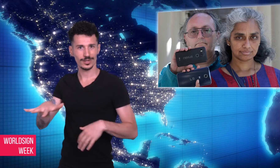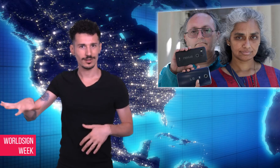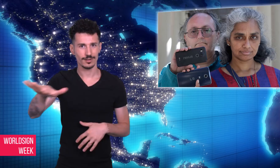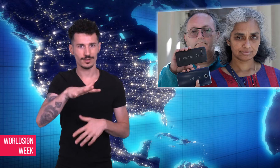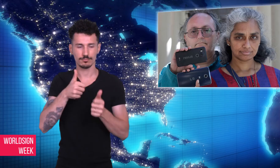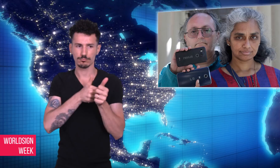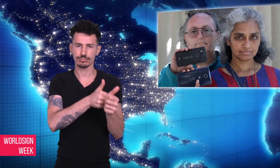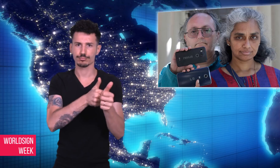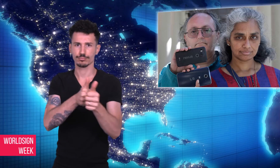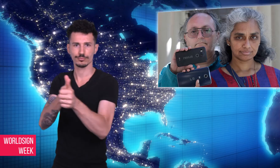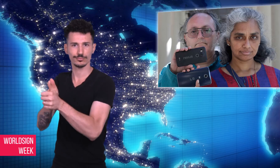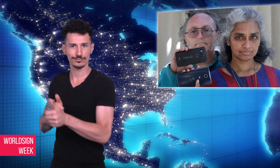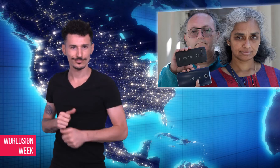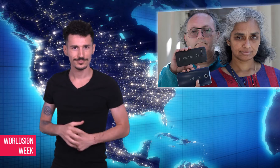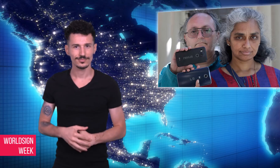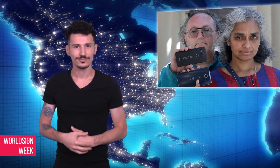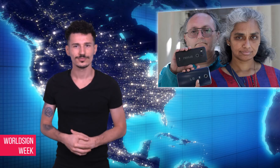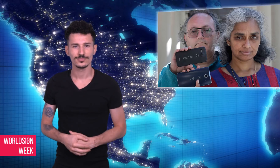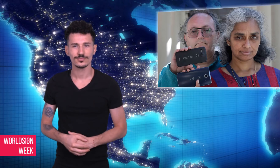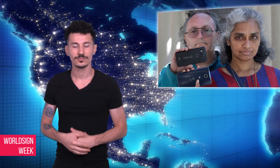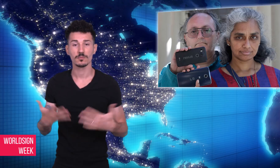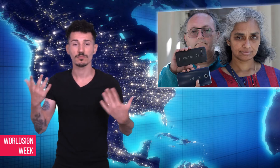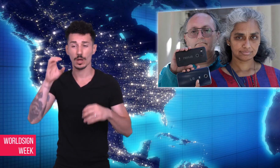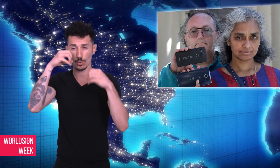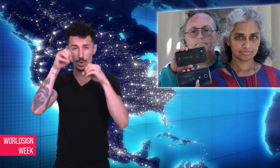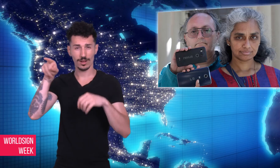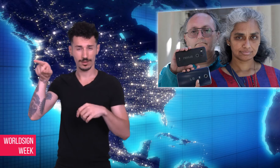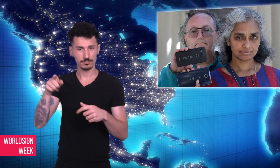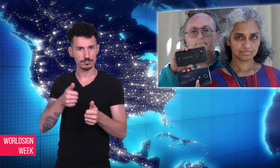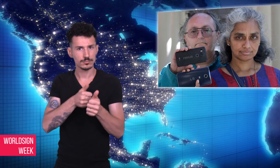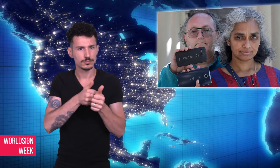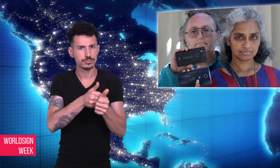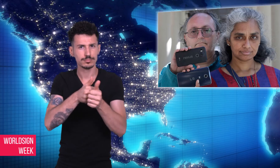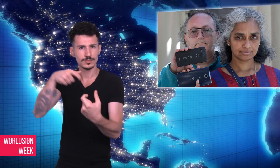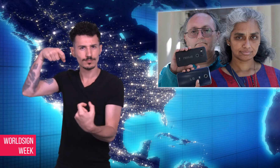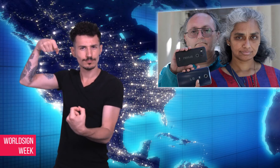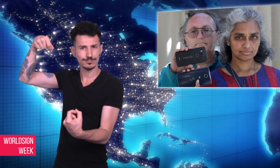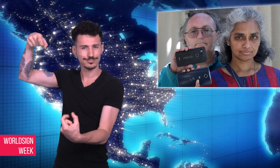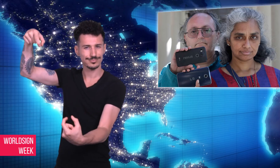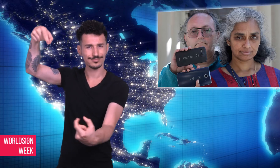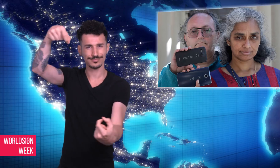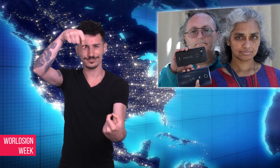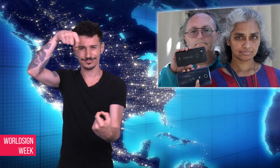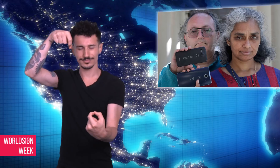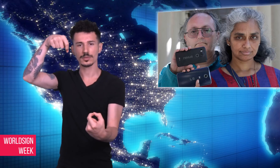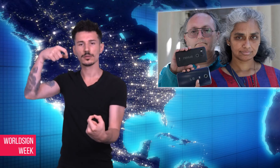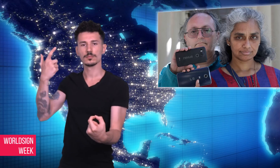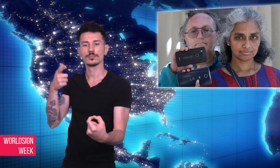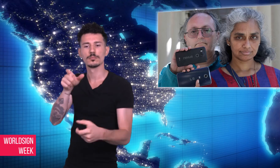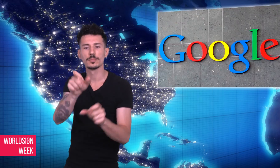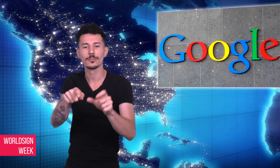to generate advertising revenues as they build advertising information